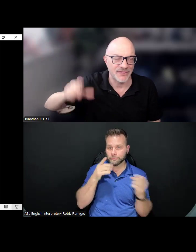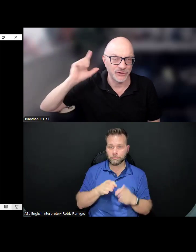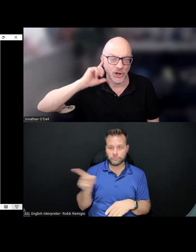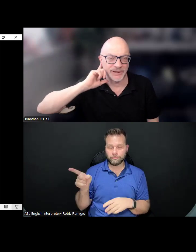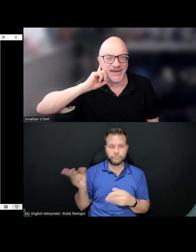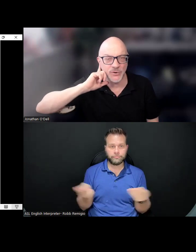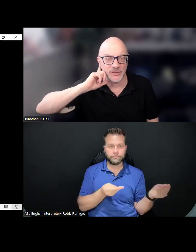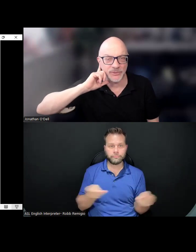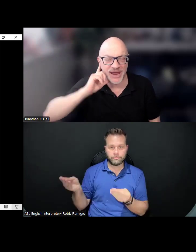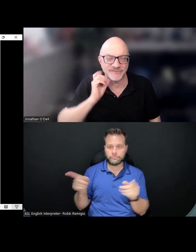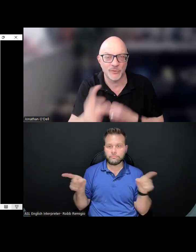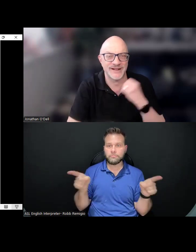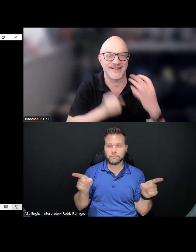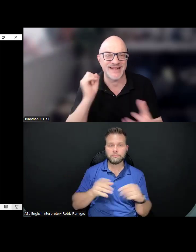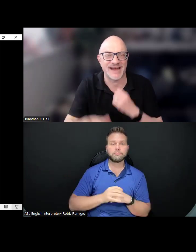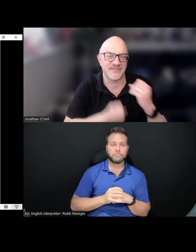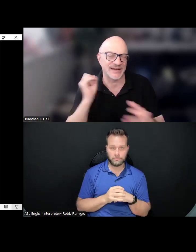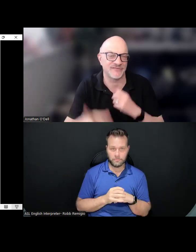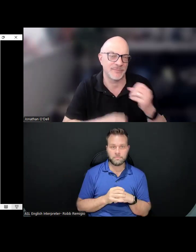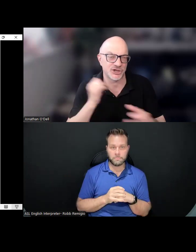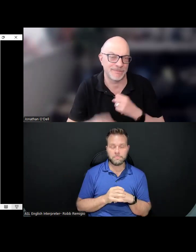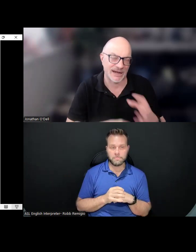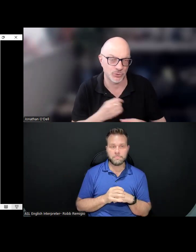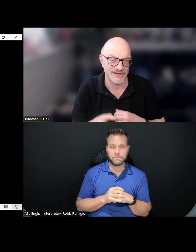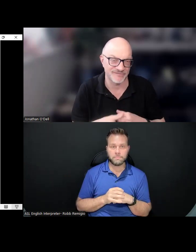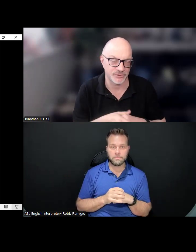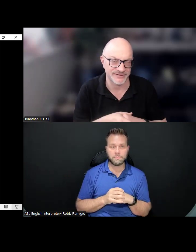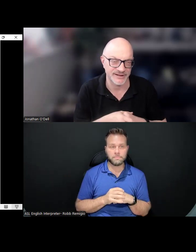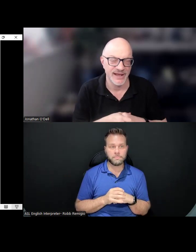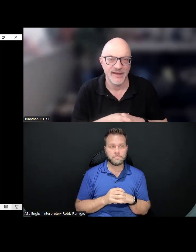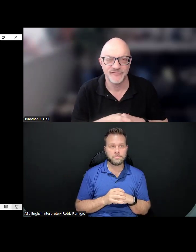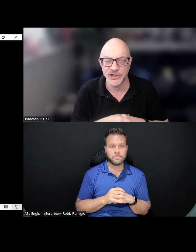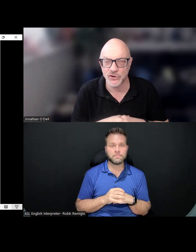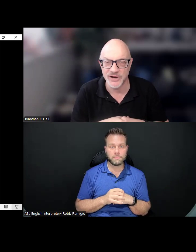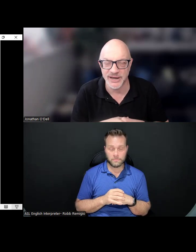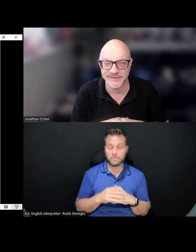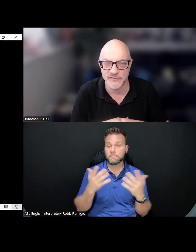It shows the hearing person speaking back and the headphones and signing that information back to a Deaf